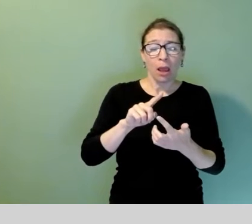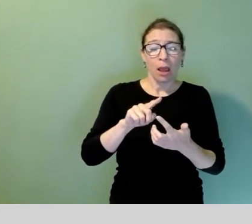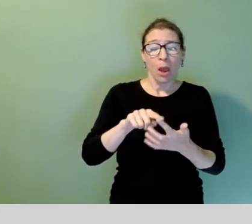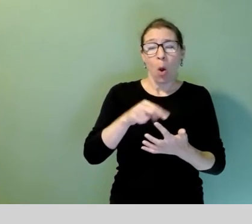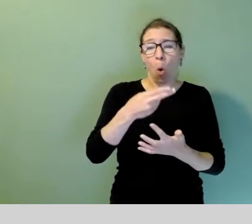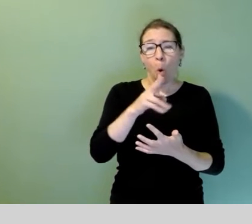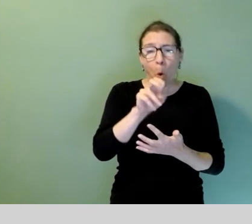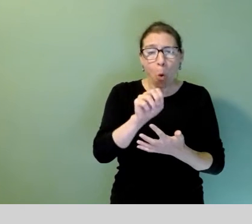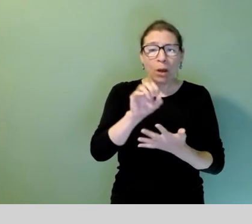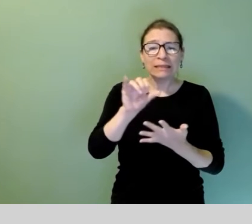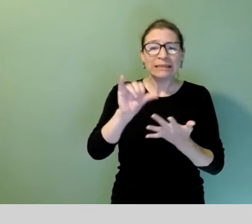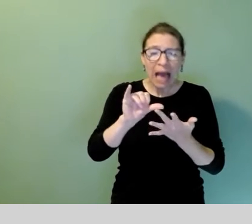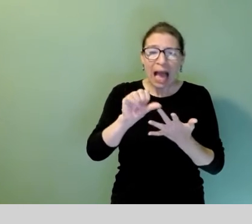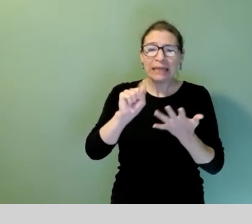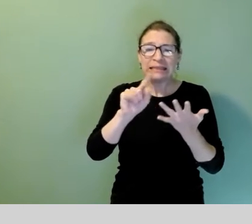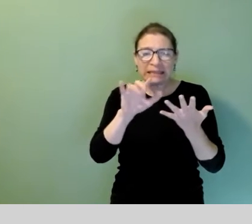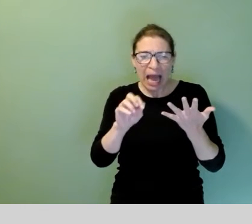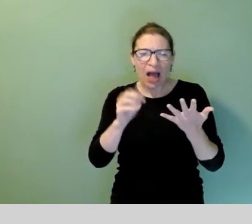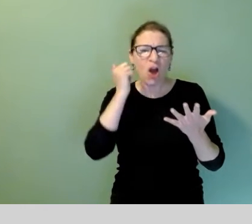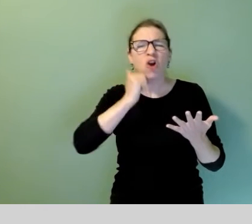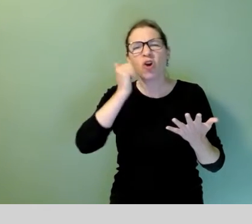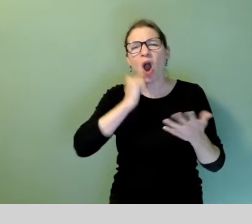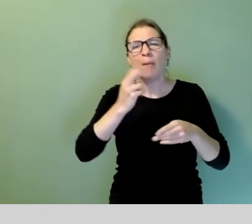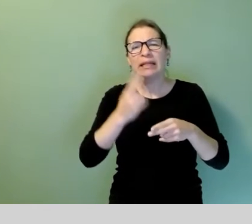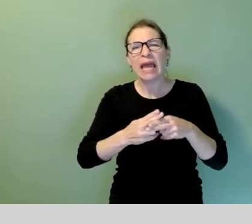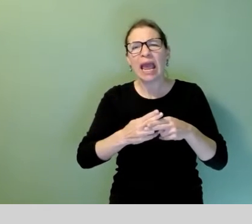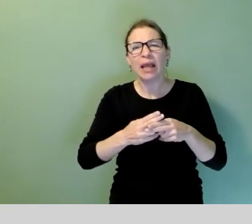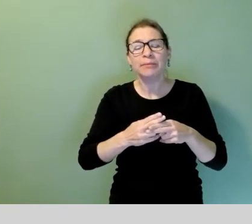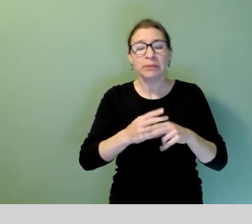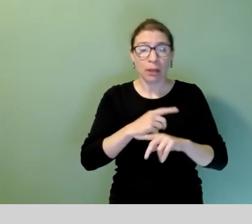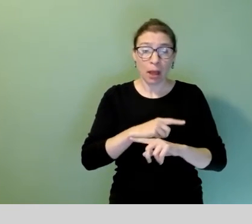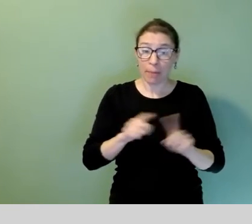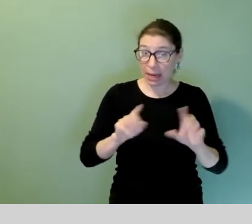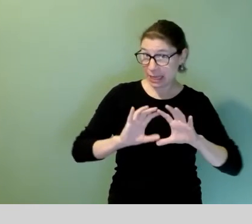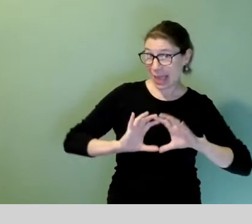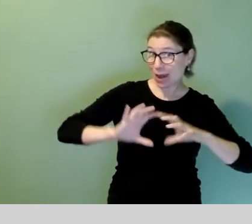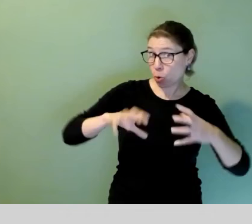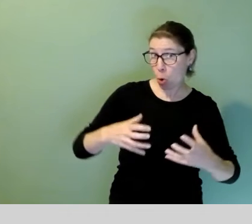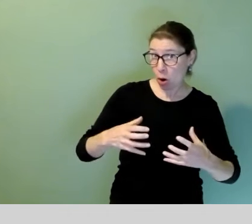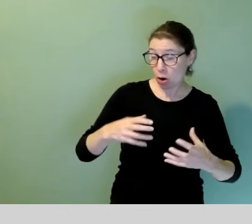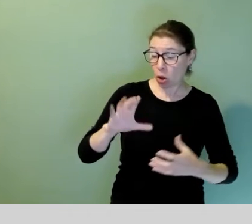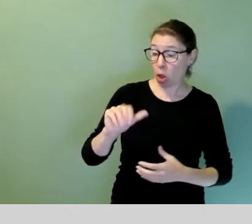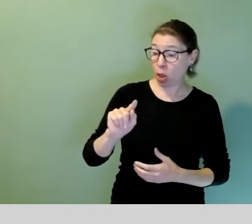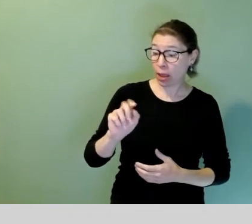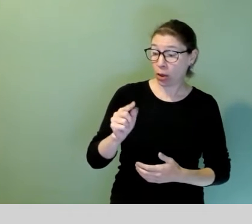Of course, are just common names in the data frame. In the case of categorical plots, you can also have orient